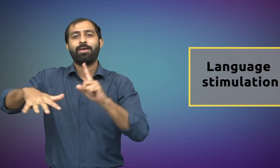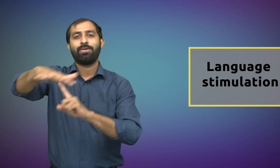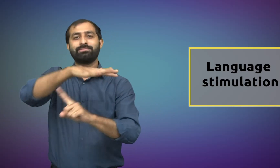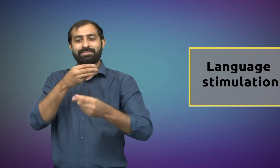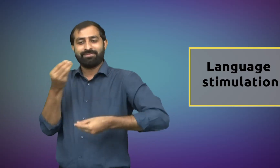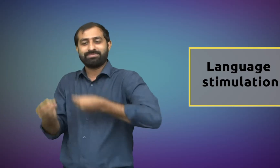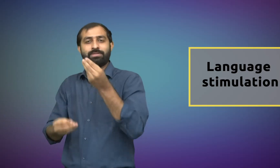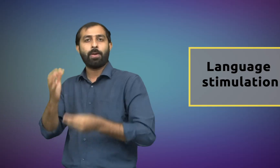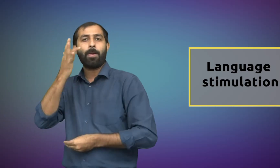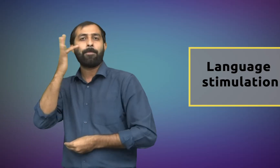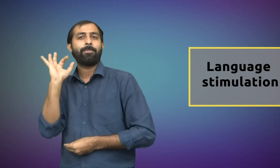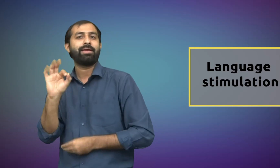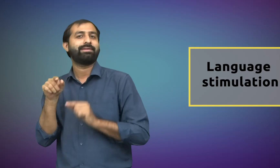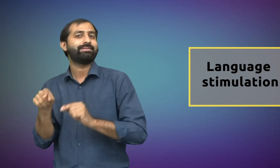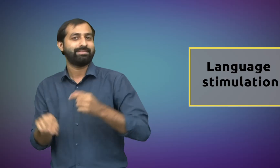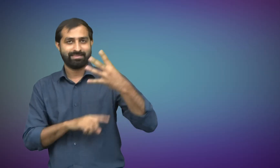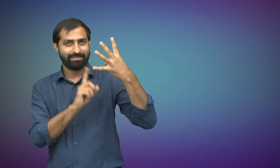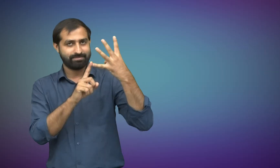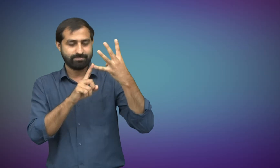and engage them in extended interaction and conversation.